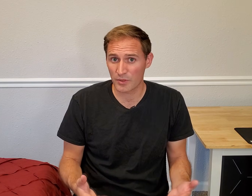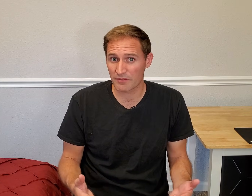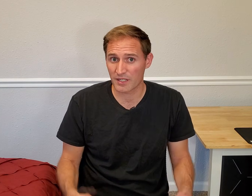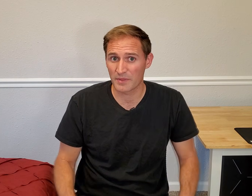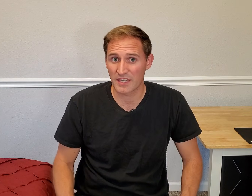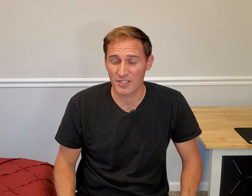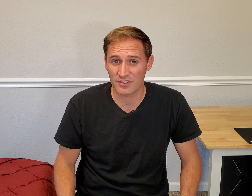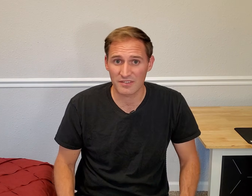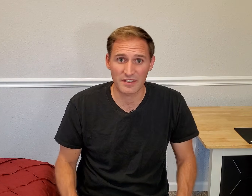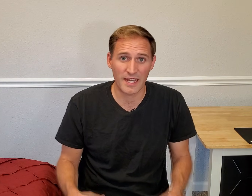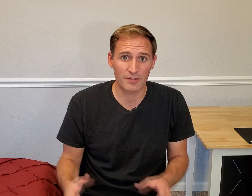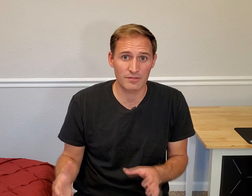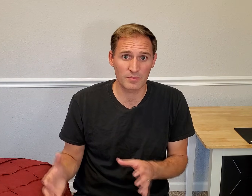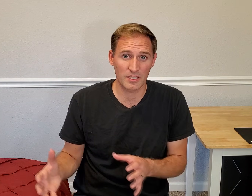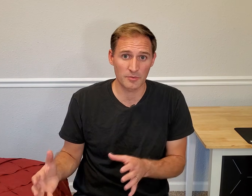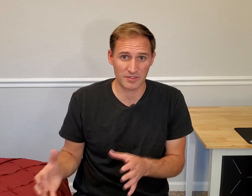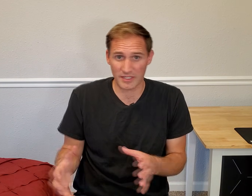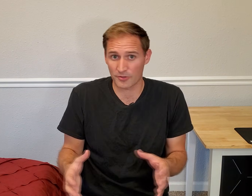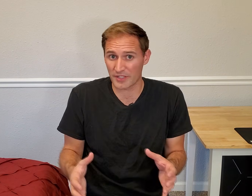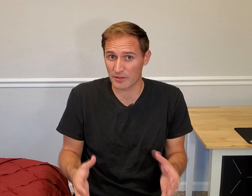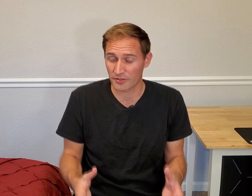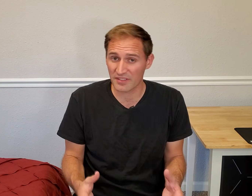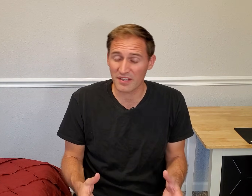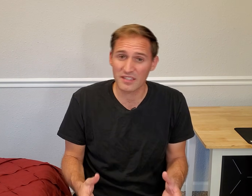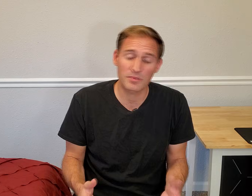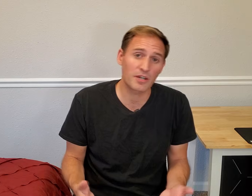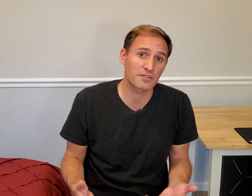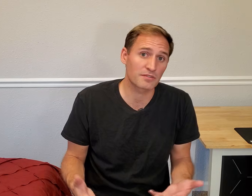recommendations on how to be able to not only learn the signs but also to